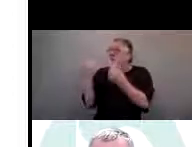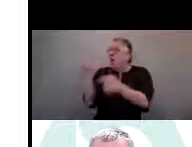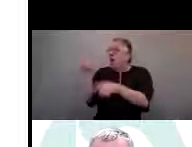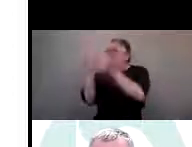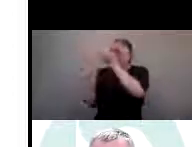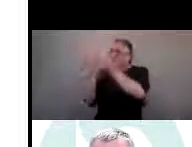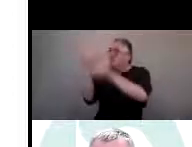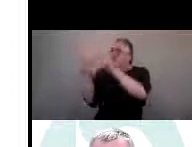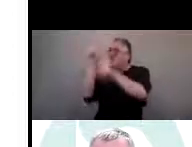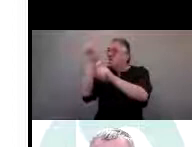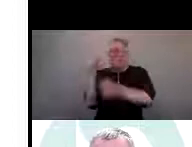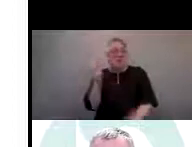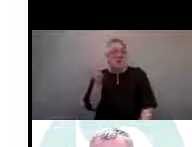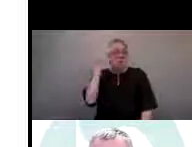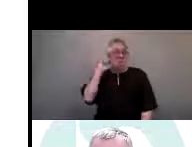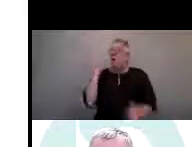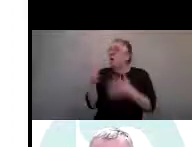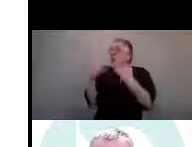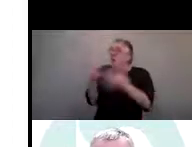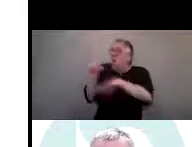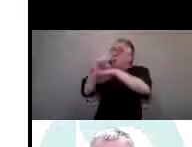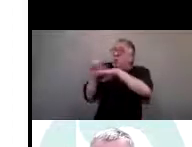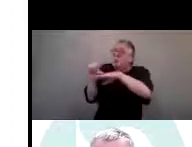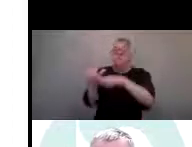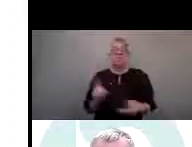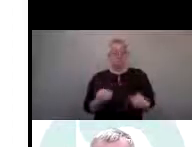significantly help. Many people are not